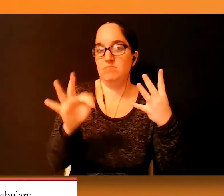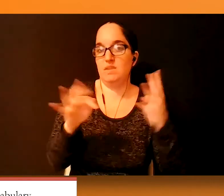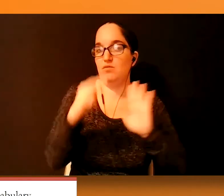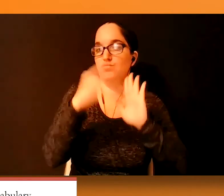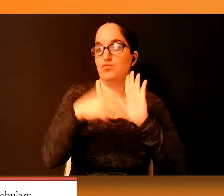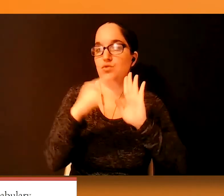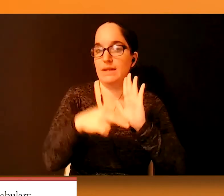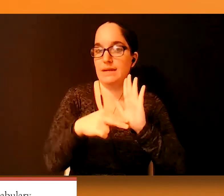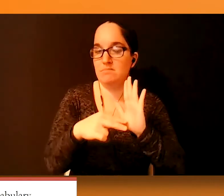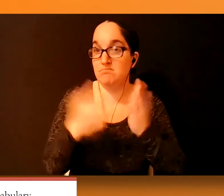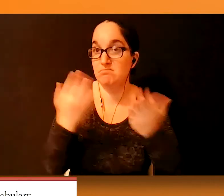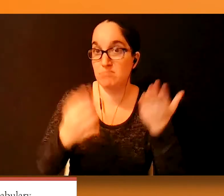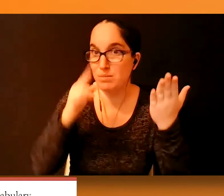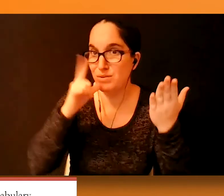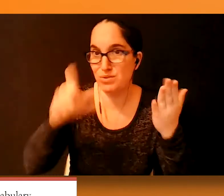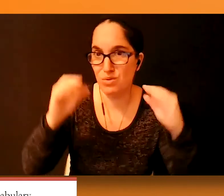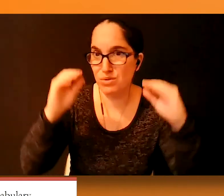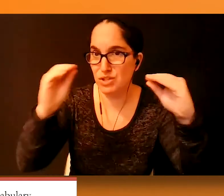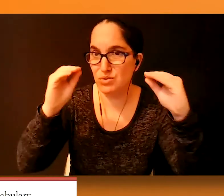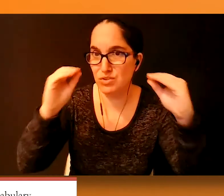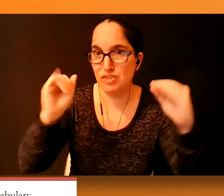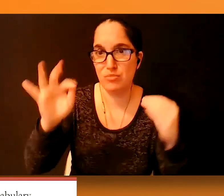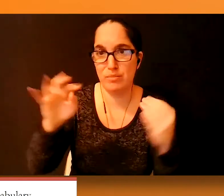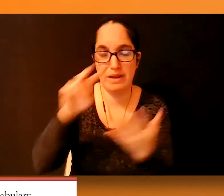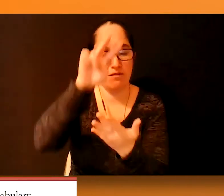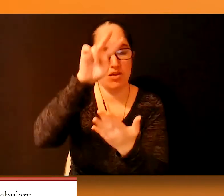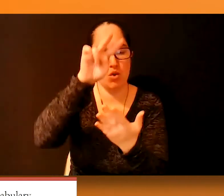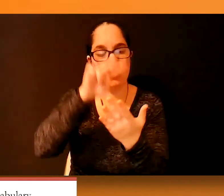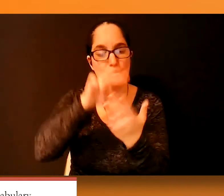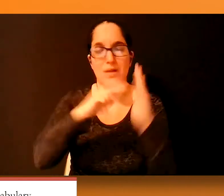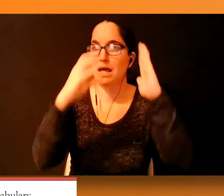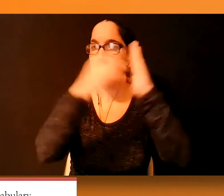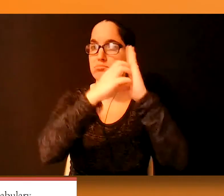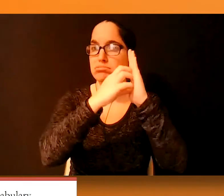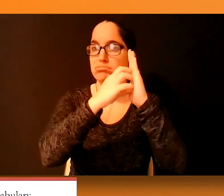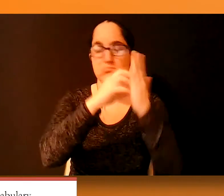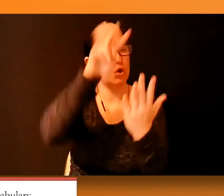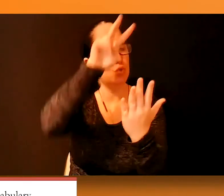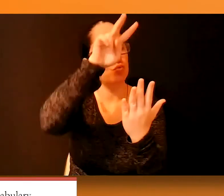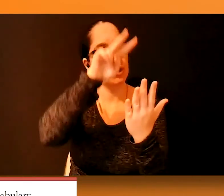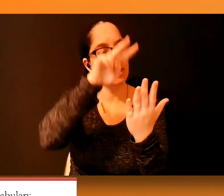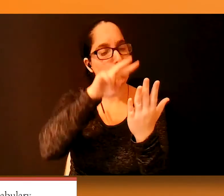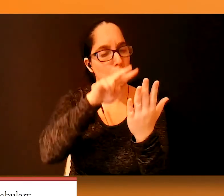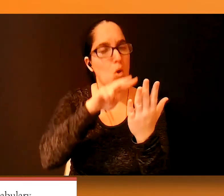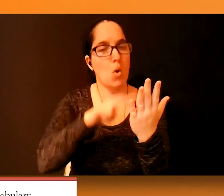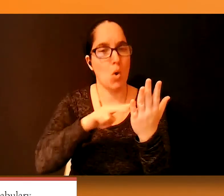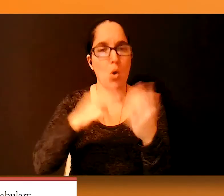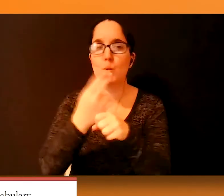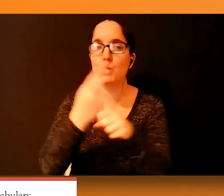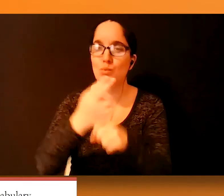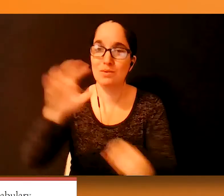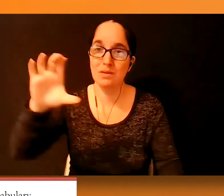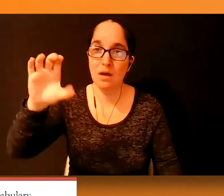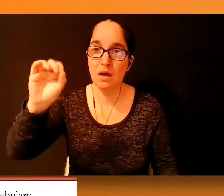You also want to figure out is this a word that could just be figured out through context clues? 'Cause maybe you don't need to teach it. If it's a word that can be used,